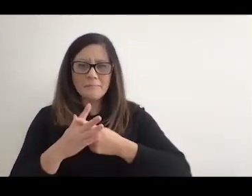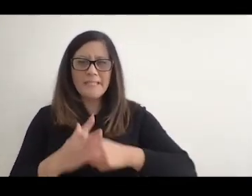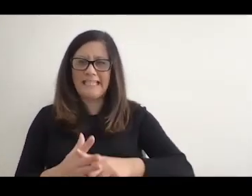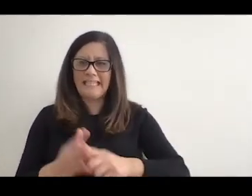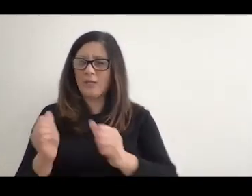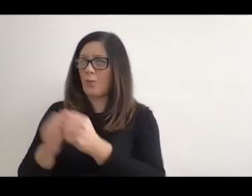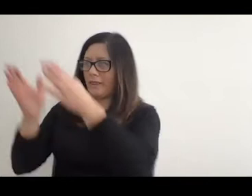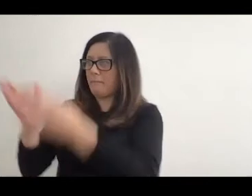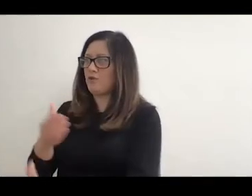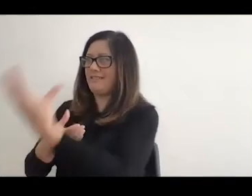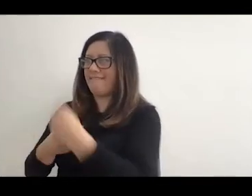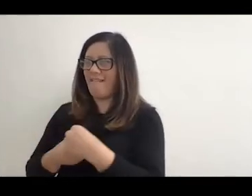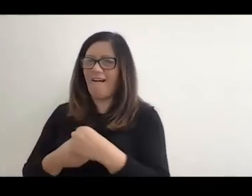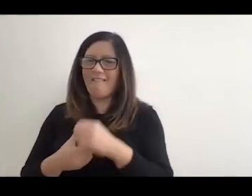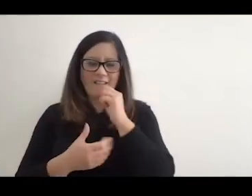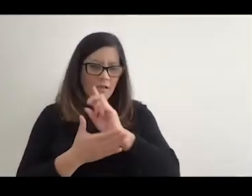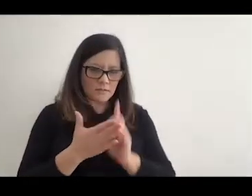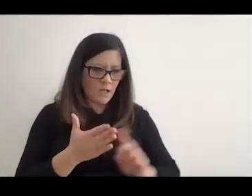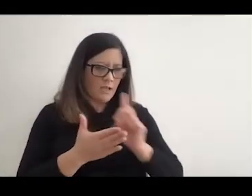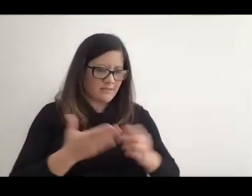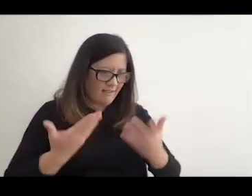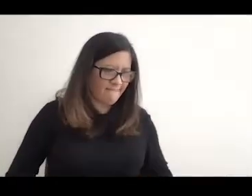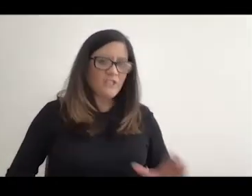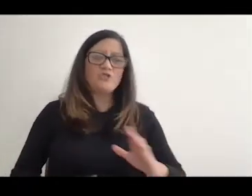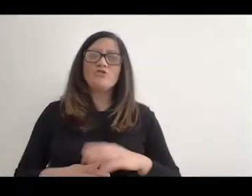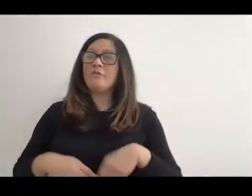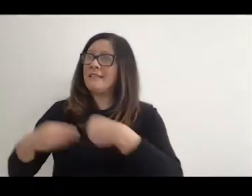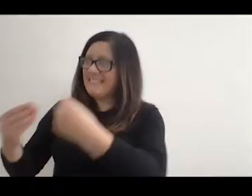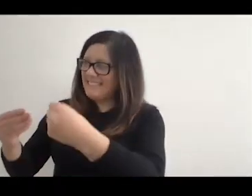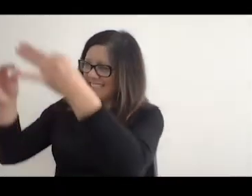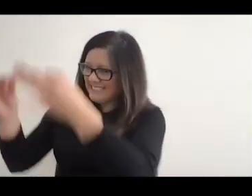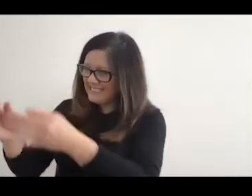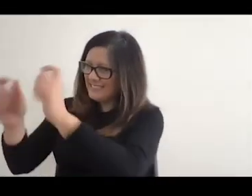Not an afterthought. So.